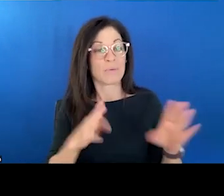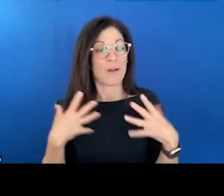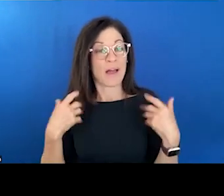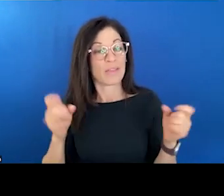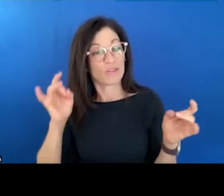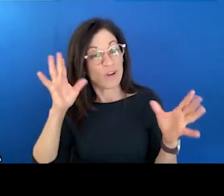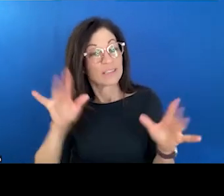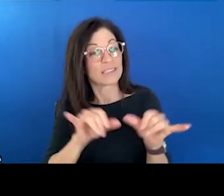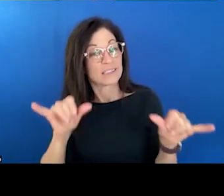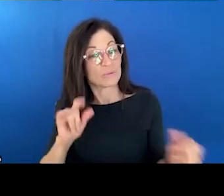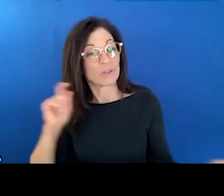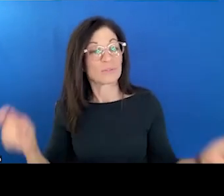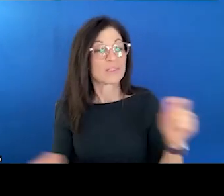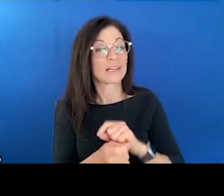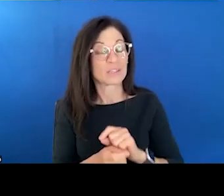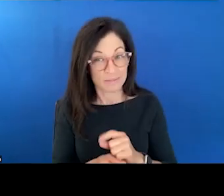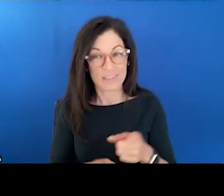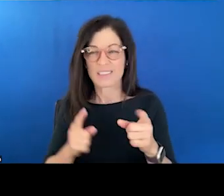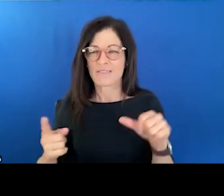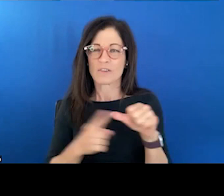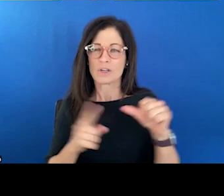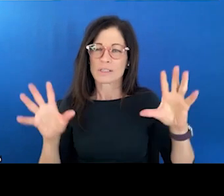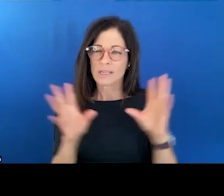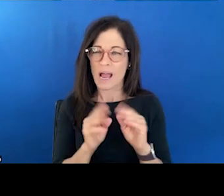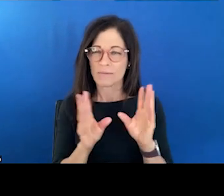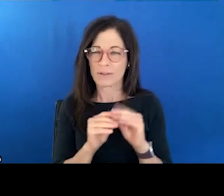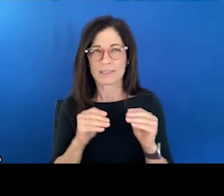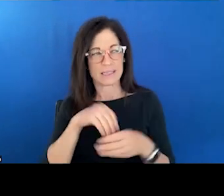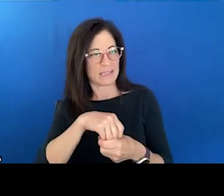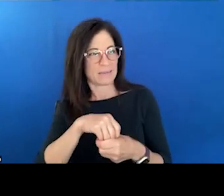THIS IS THE FIRST CONFERENCE IN OVER A DECADE WHERE